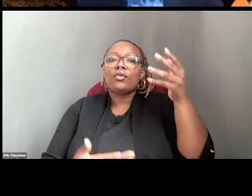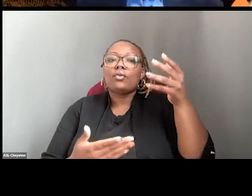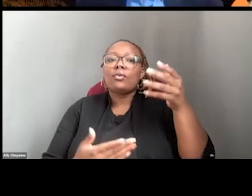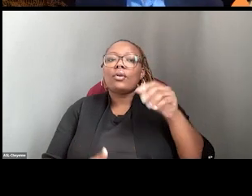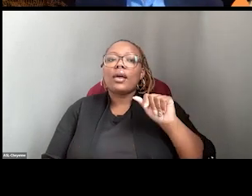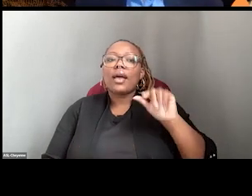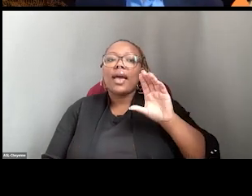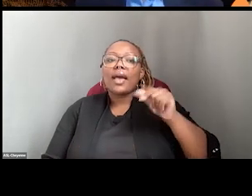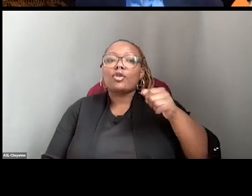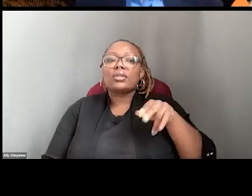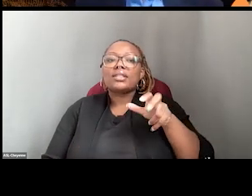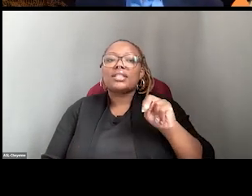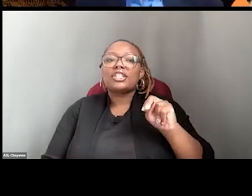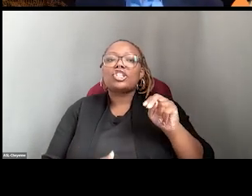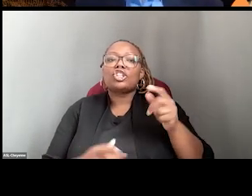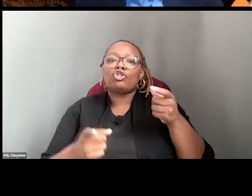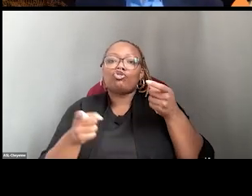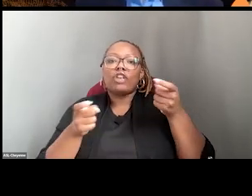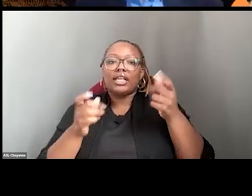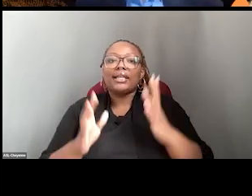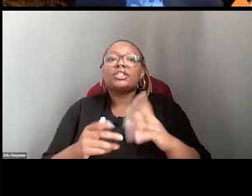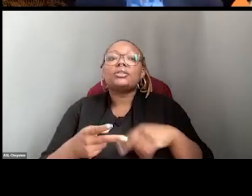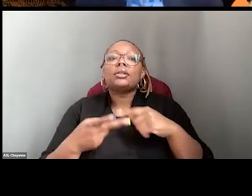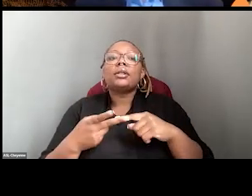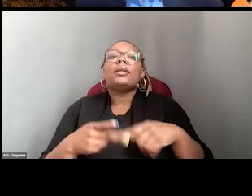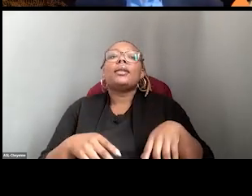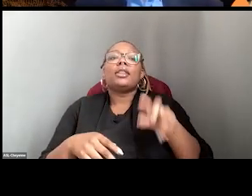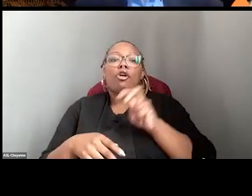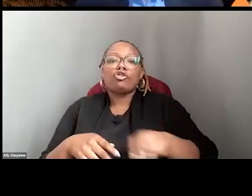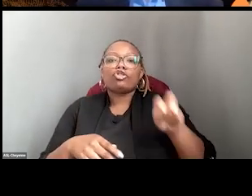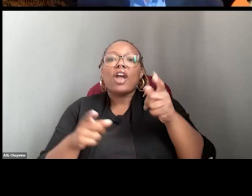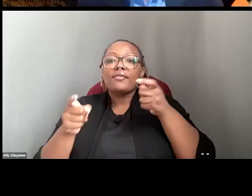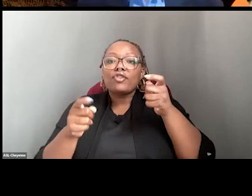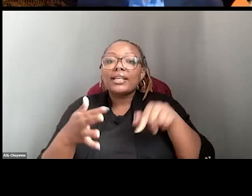There are travel regulations. There's the -- as I mentioned, the Proposal and Award Policy